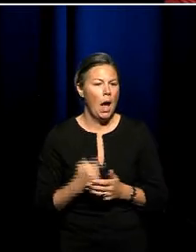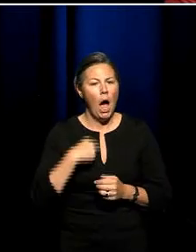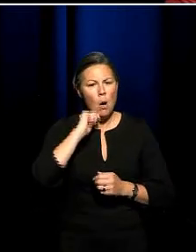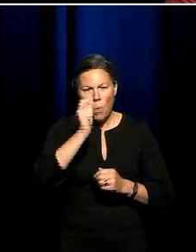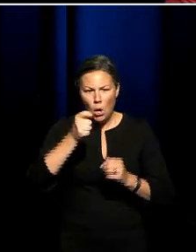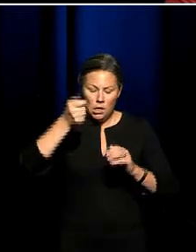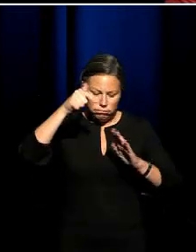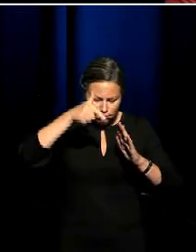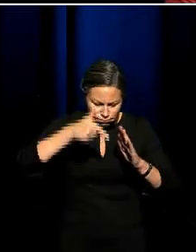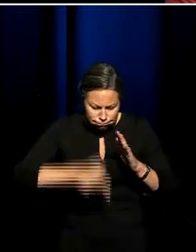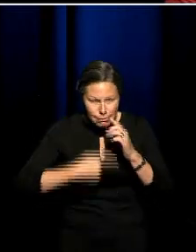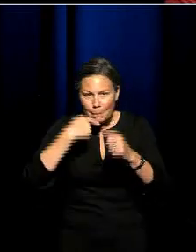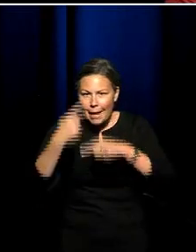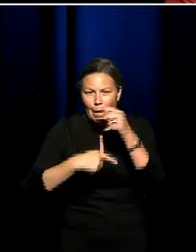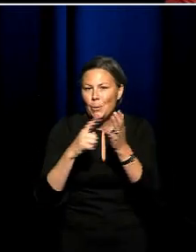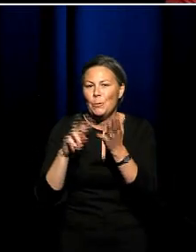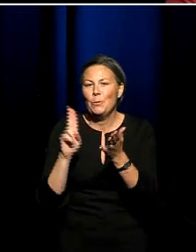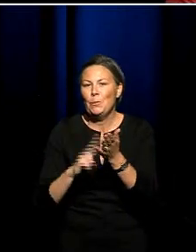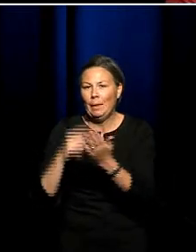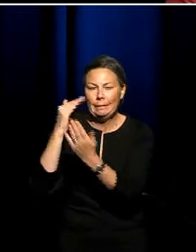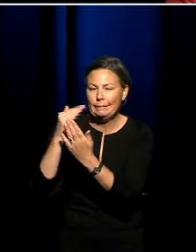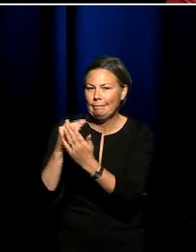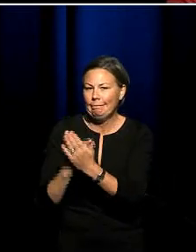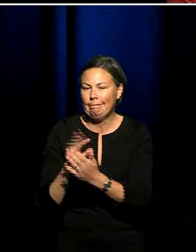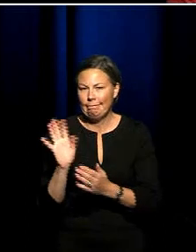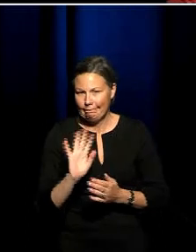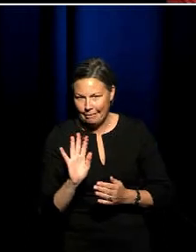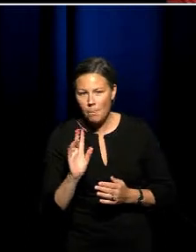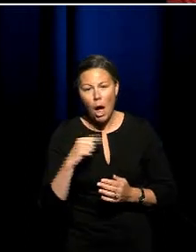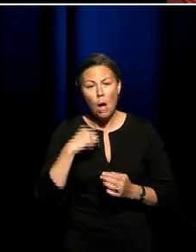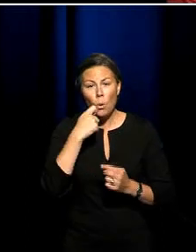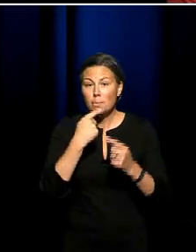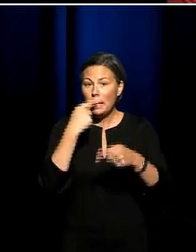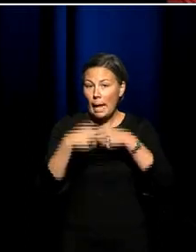Convention in detail, but it is important to note several key provisions that will